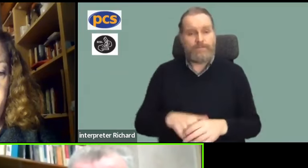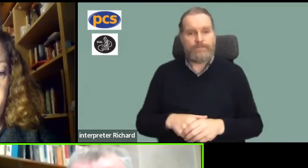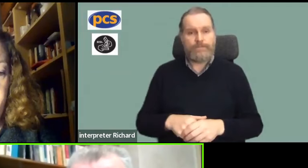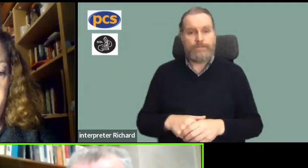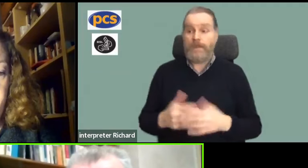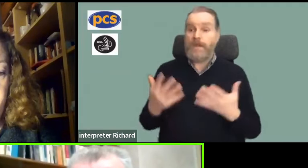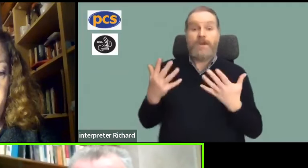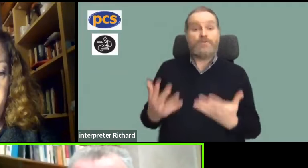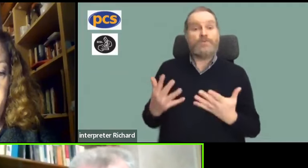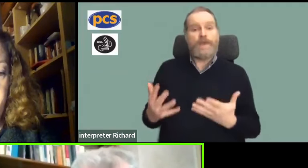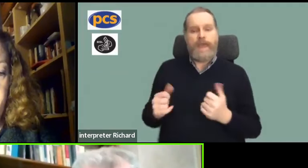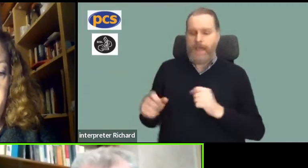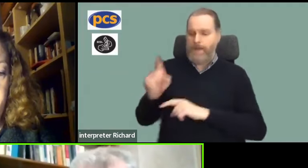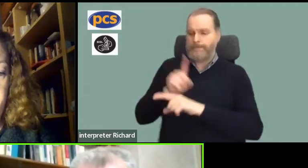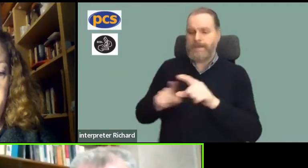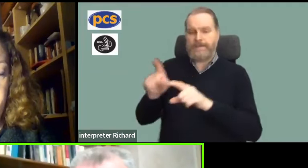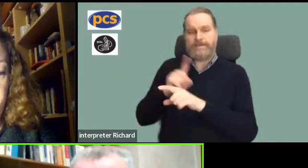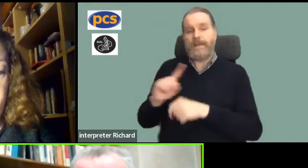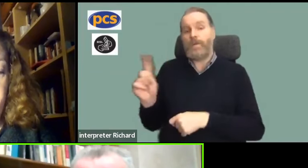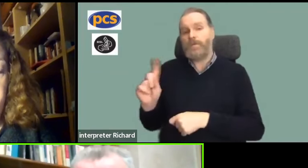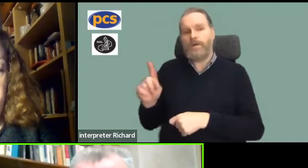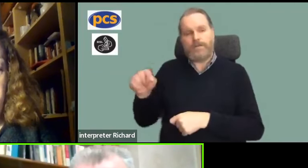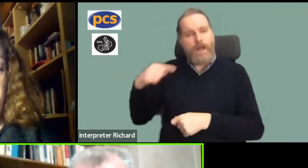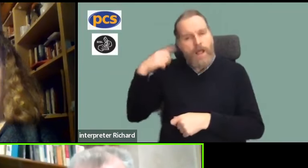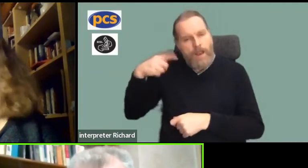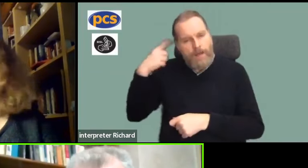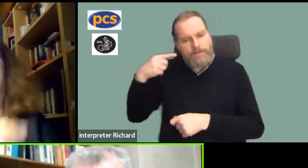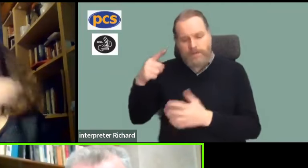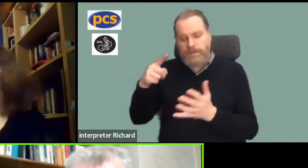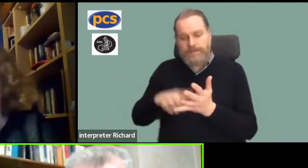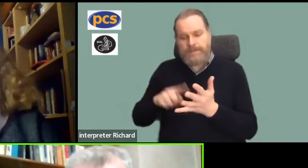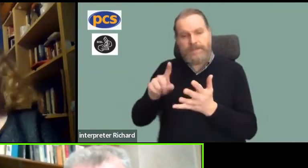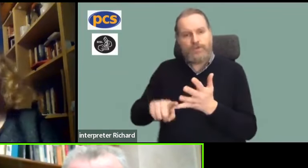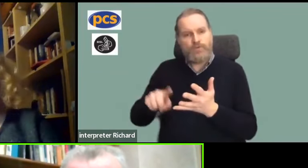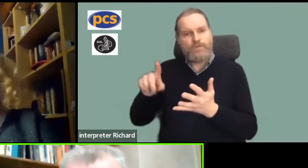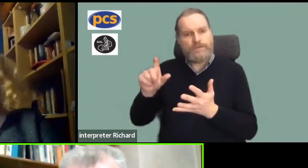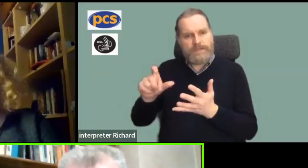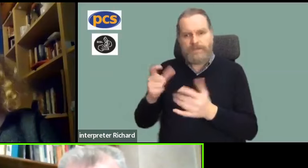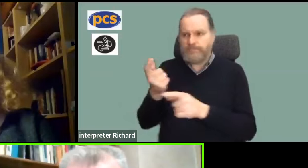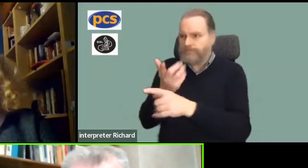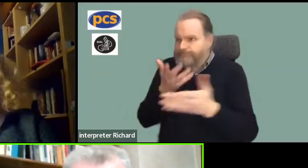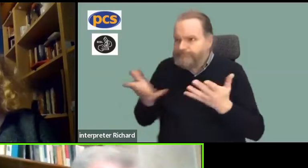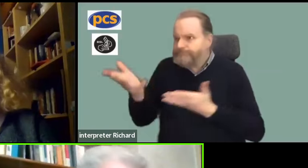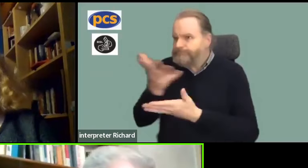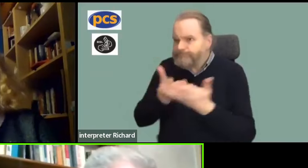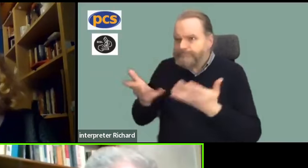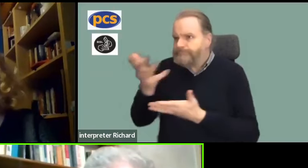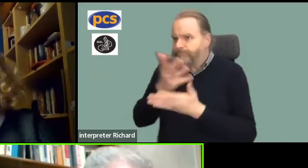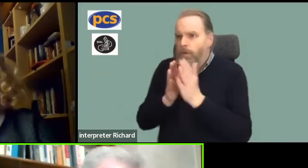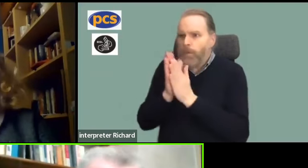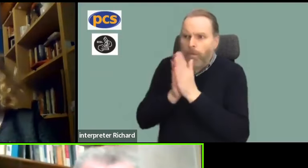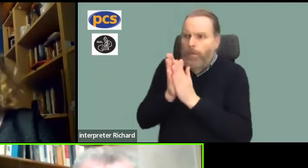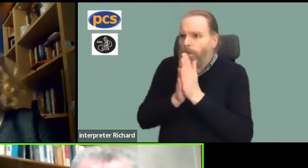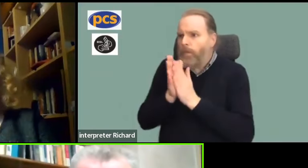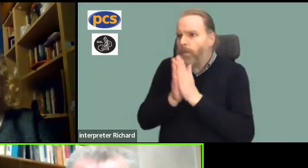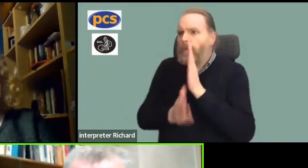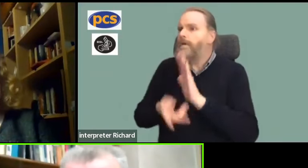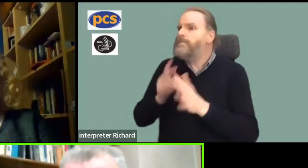's Today at the Tc. we had a meeting with dozens of other unions, discussing precisely precisely that in the New